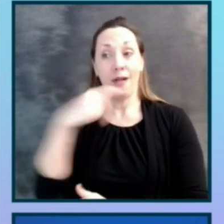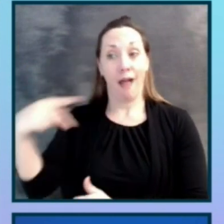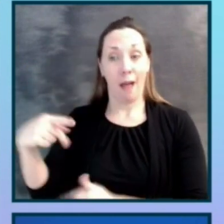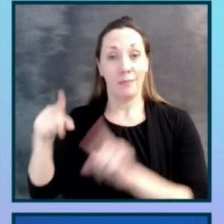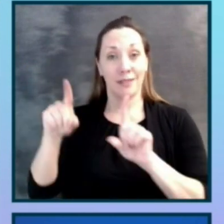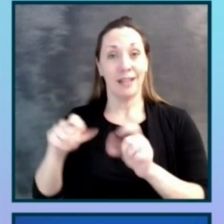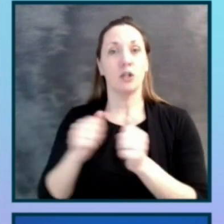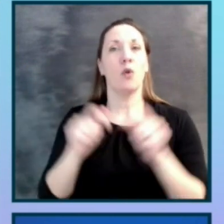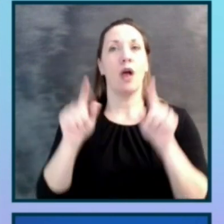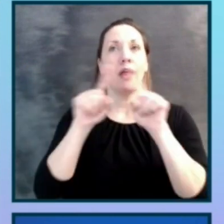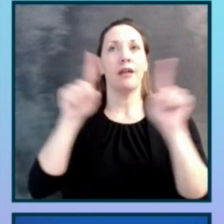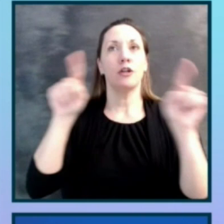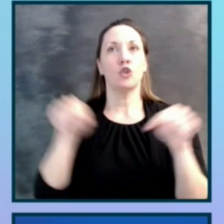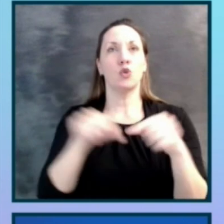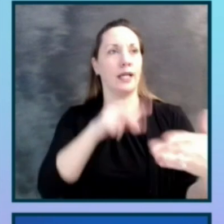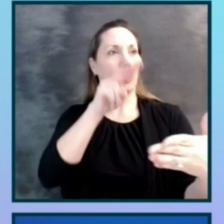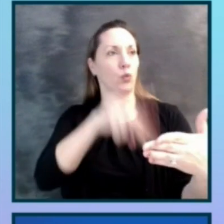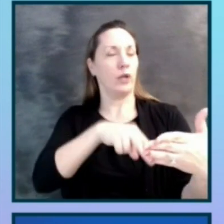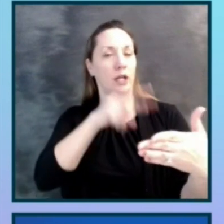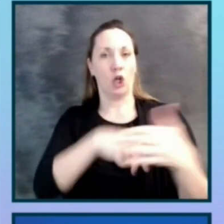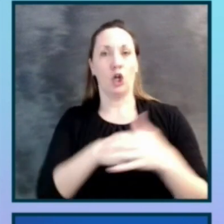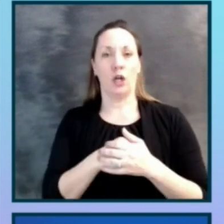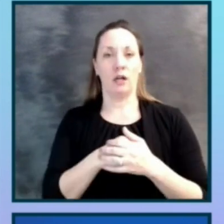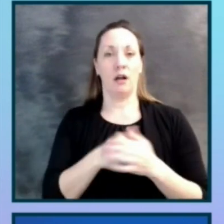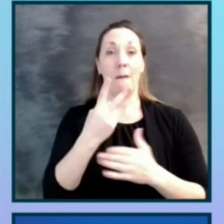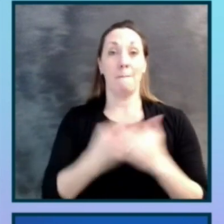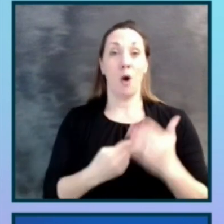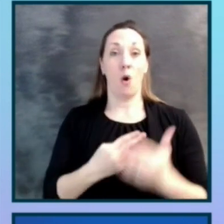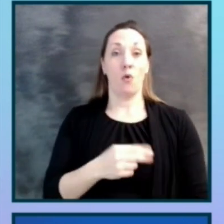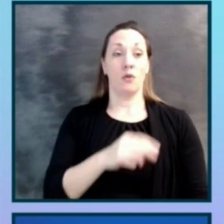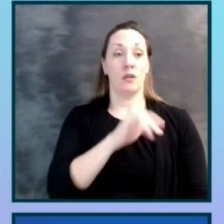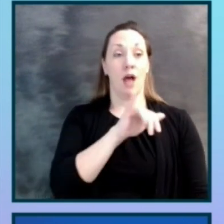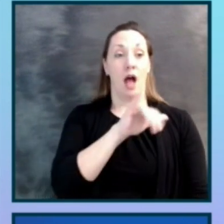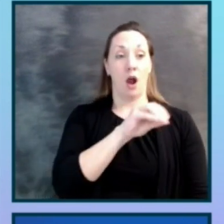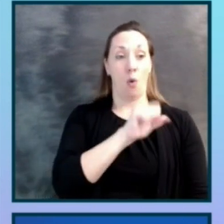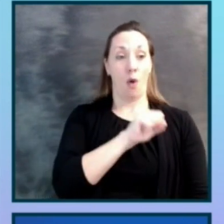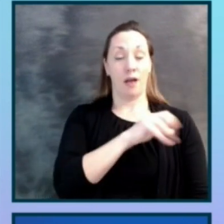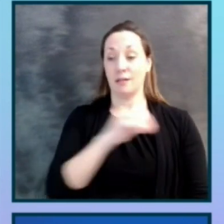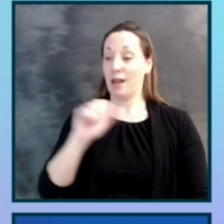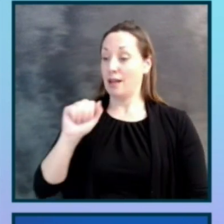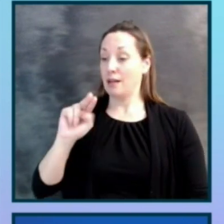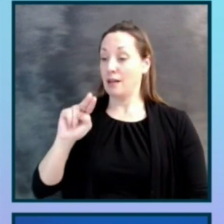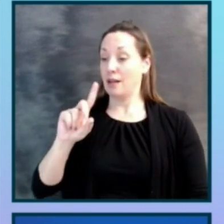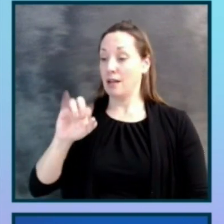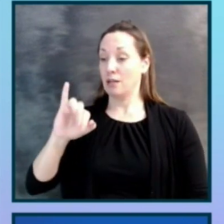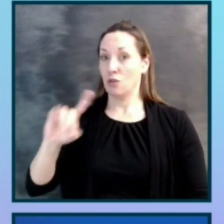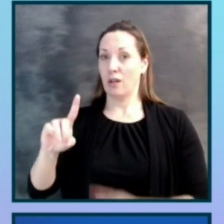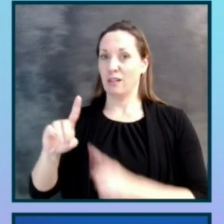both iOS and Android performed relatively well. Android edged out iOS, but in all cases,